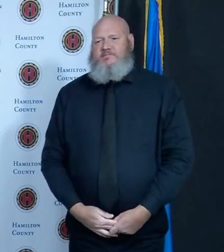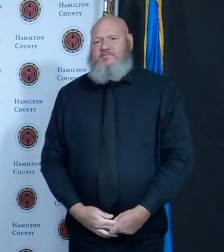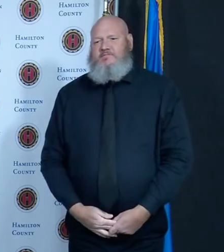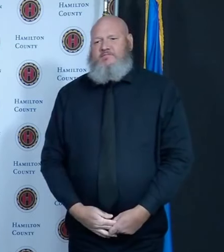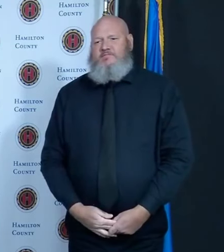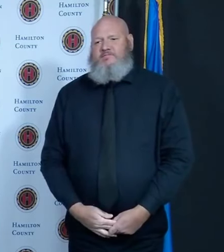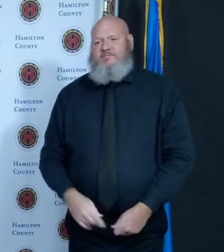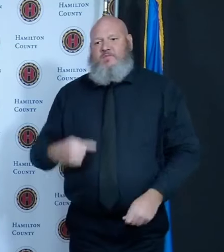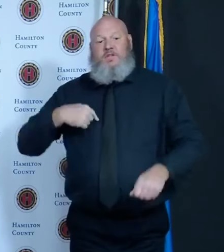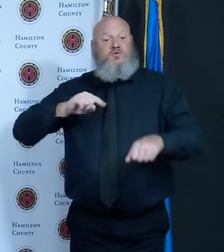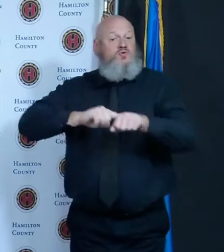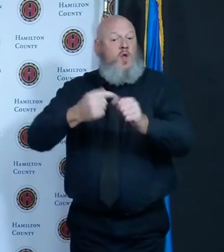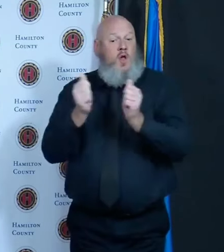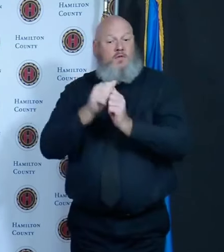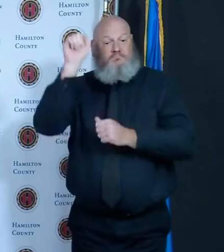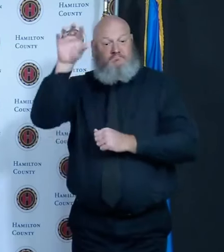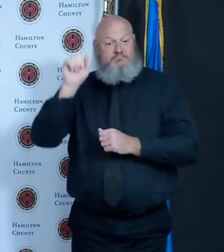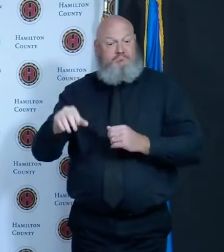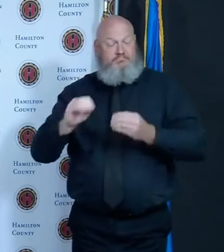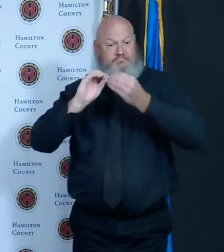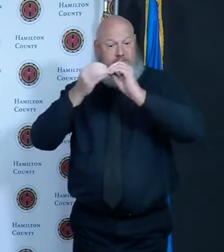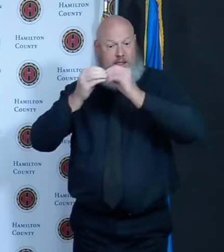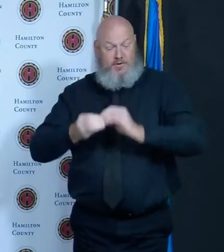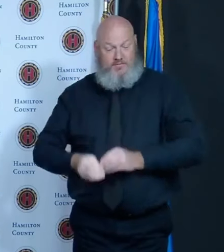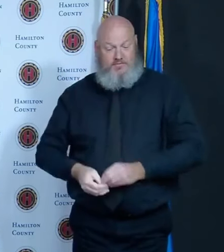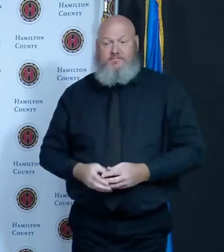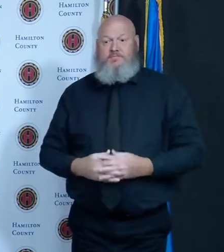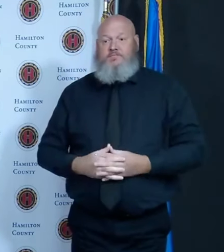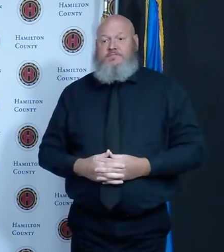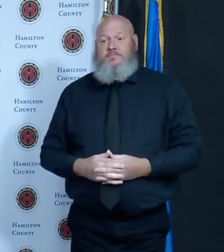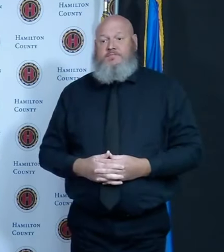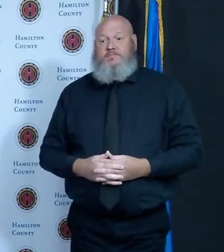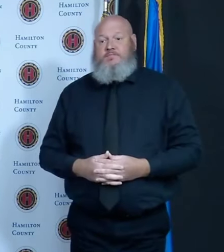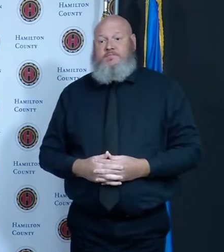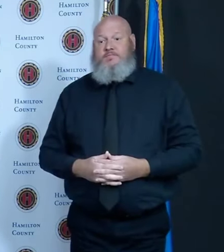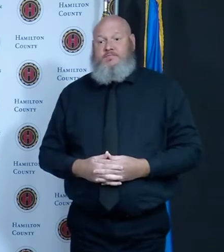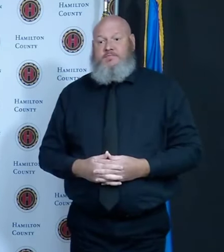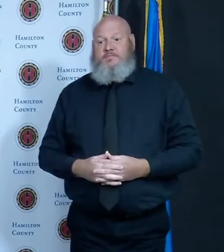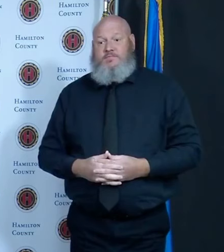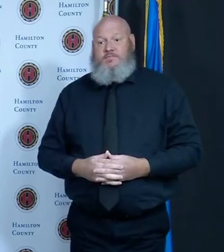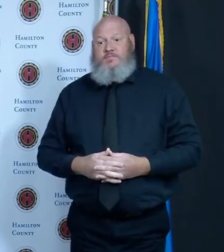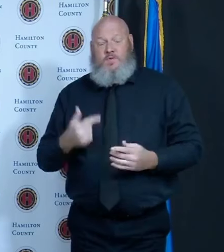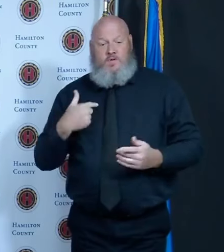I talked to Greg Kesterman the Commissioner of Health this morning so